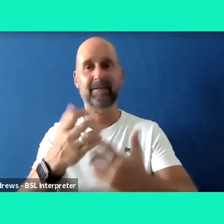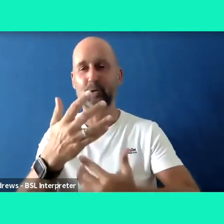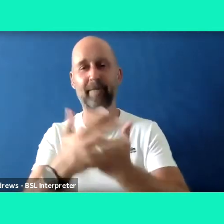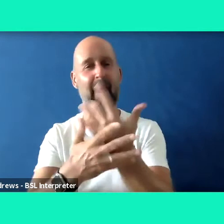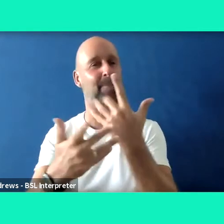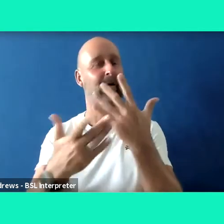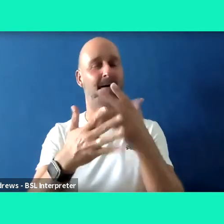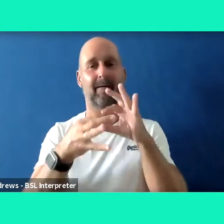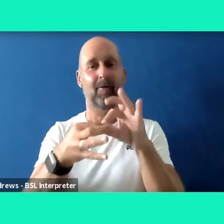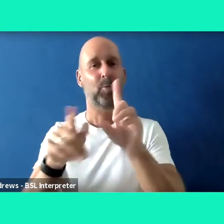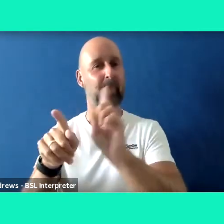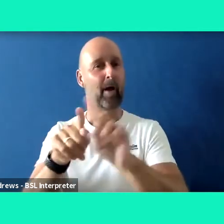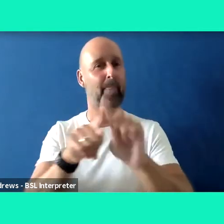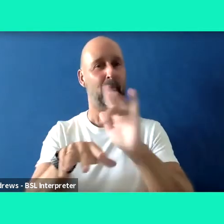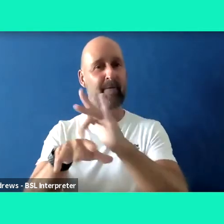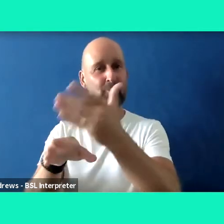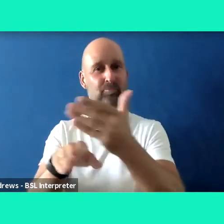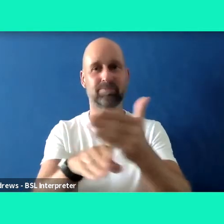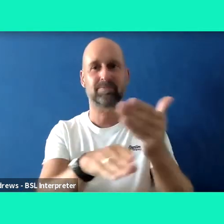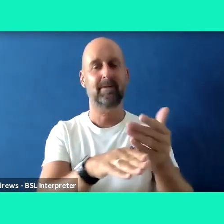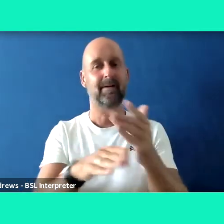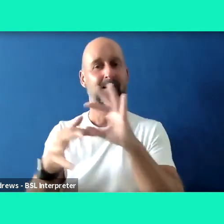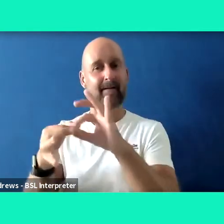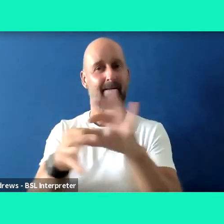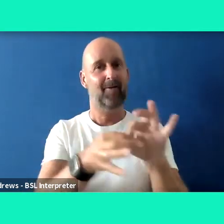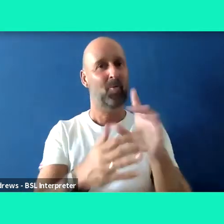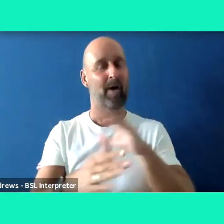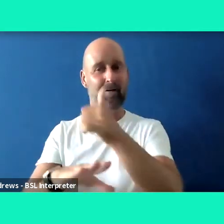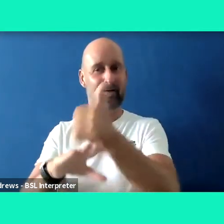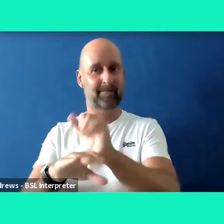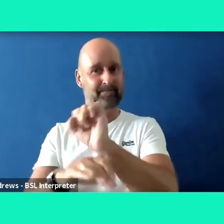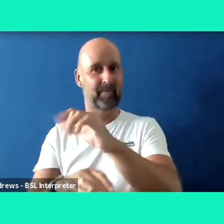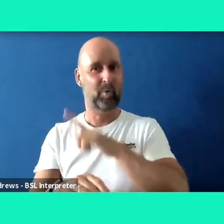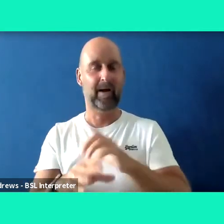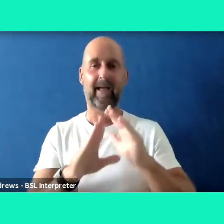other disciplines, disciplines that rely on the basic tenets that an arts education brings,